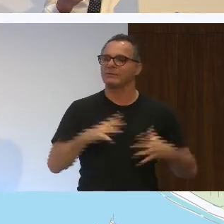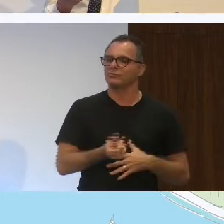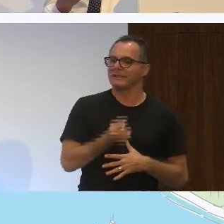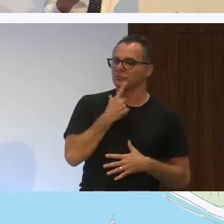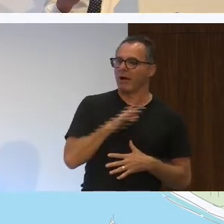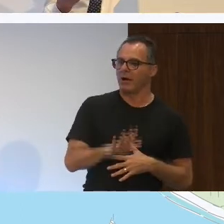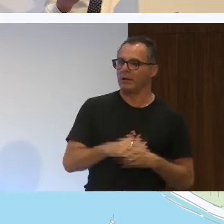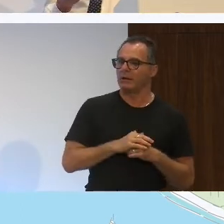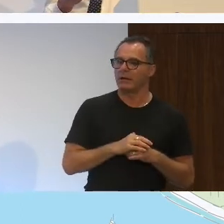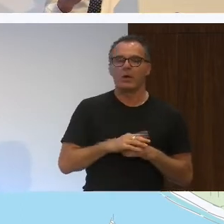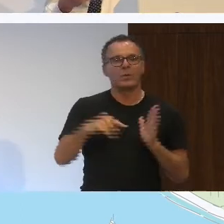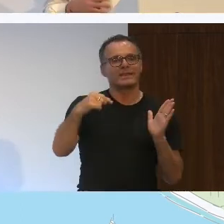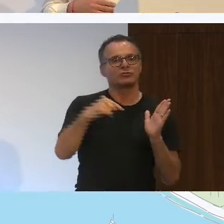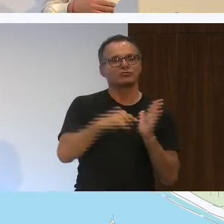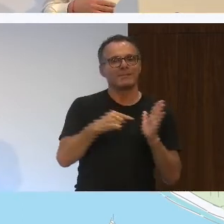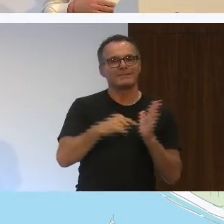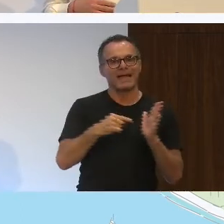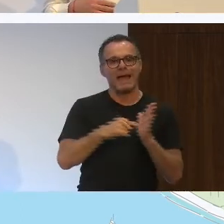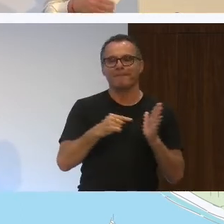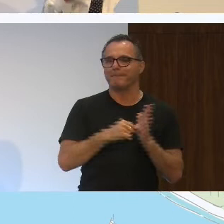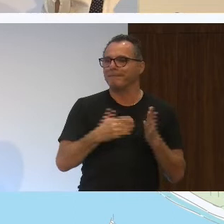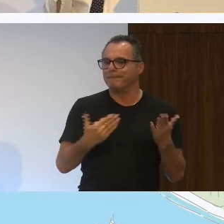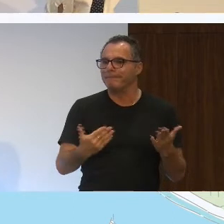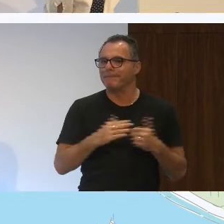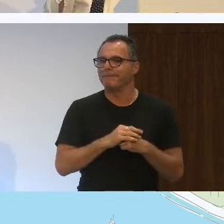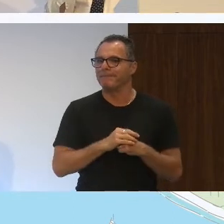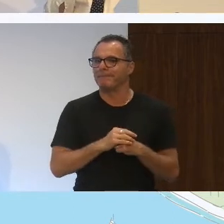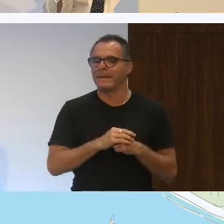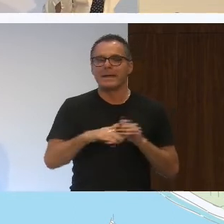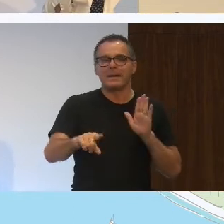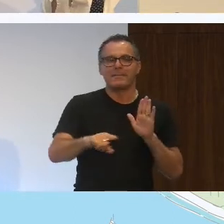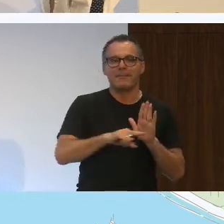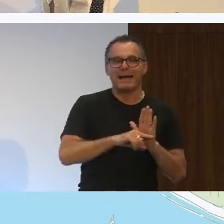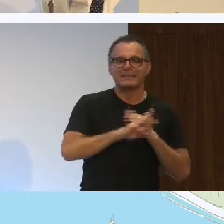triptan like Frovatriptan sort of minus three, minus two, minus one,